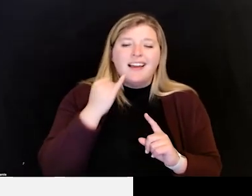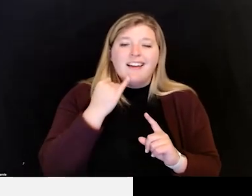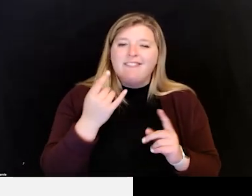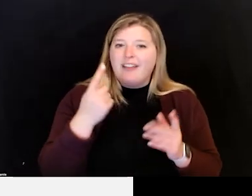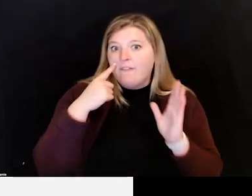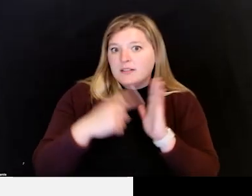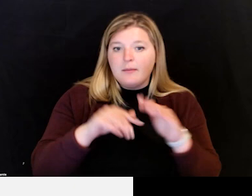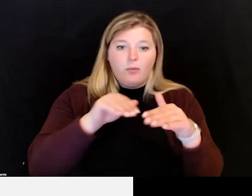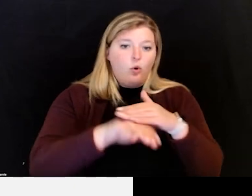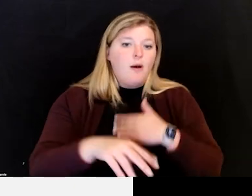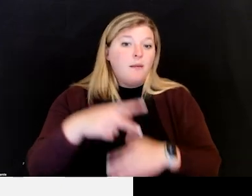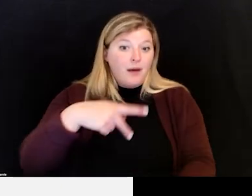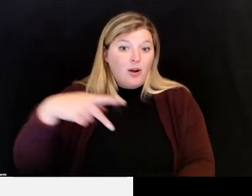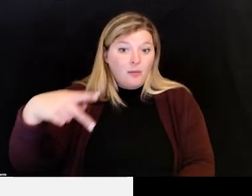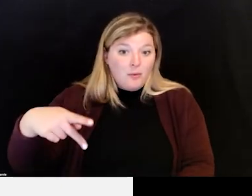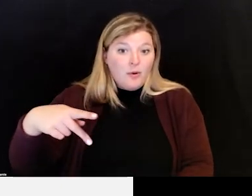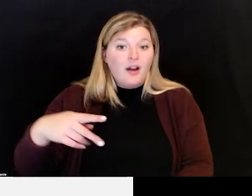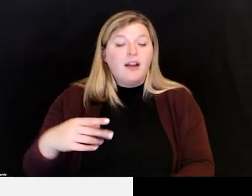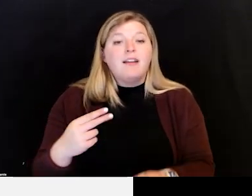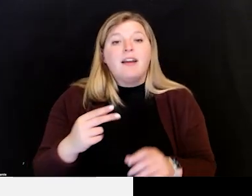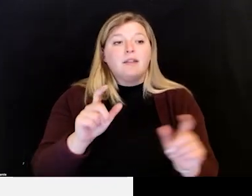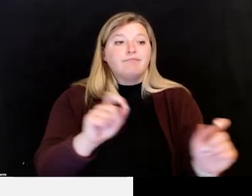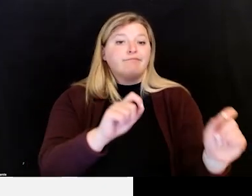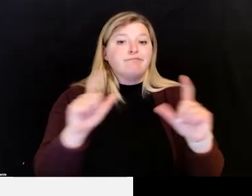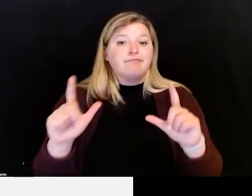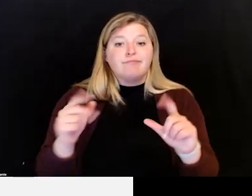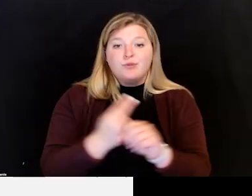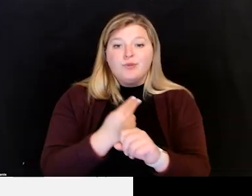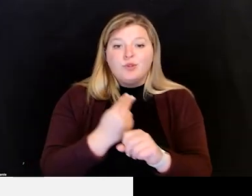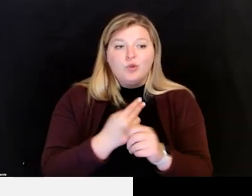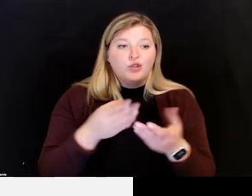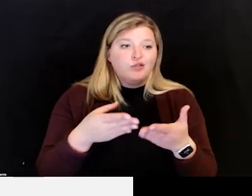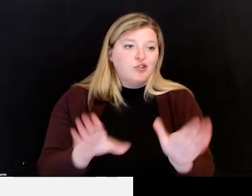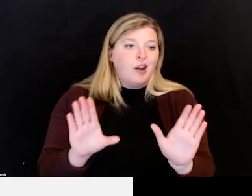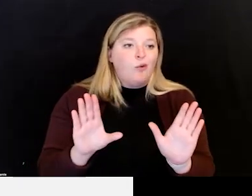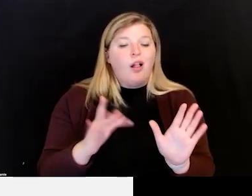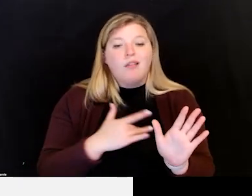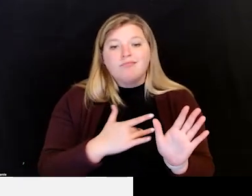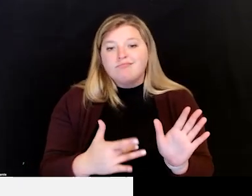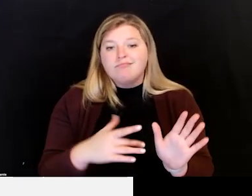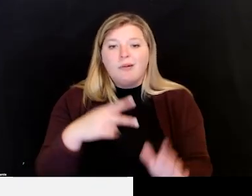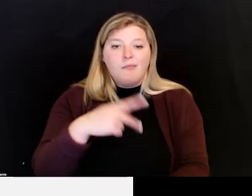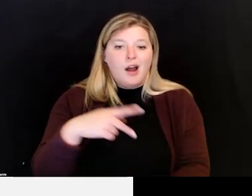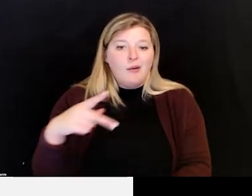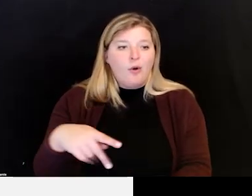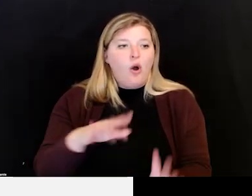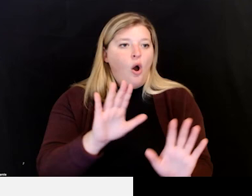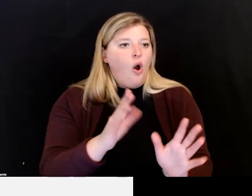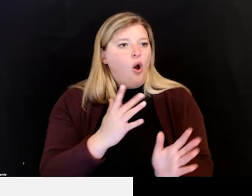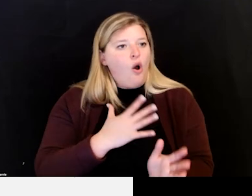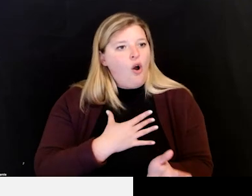and you use just a generic-- you find some template that looks splashy, and it looks great, and it looks fun,